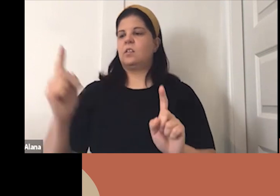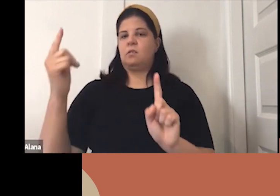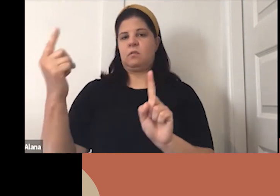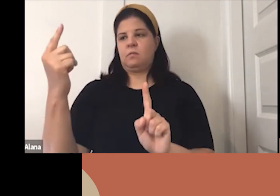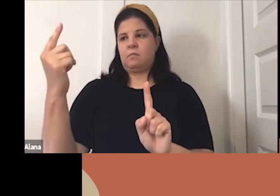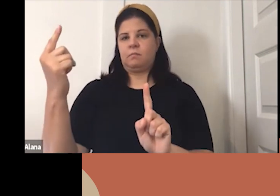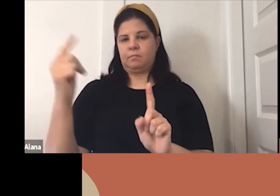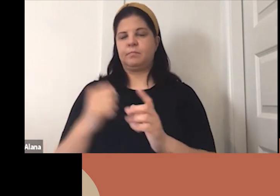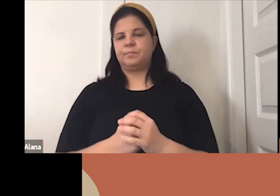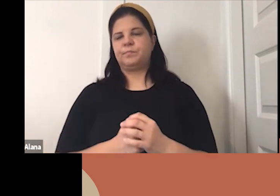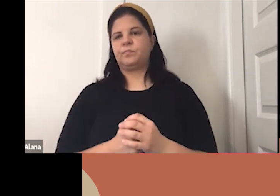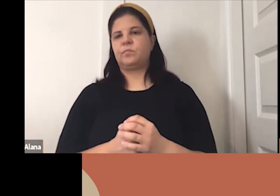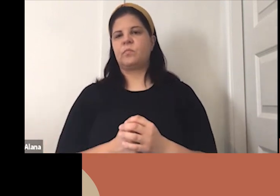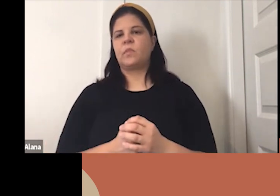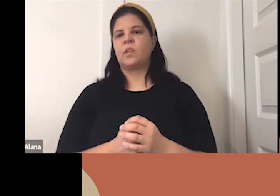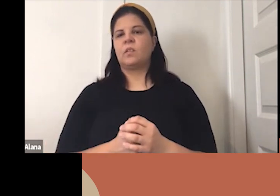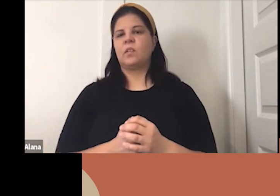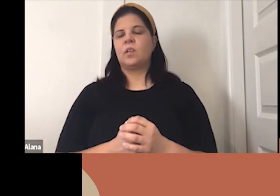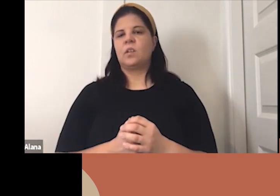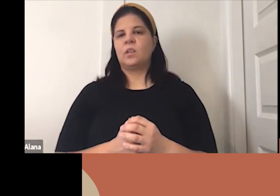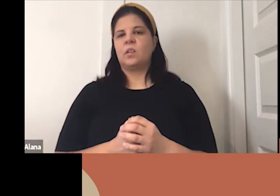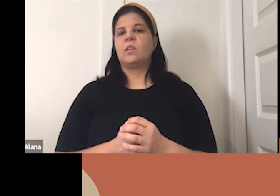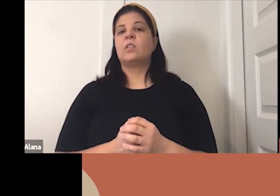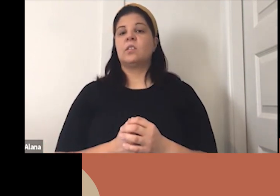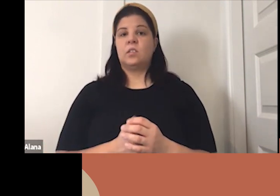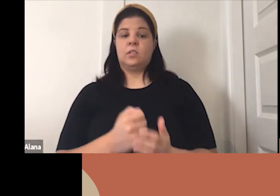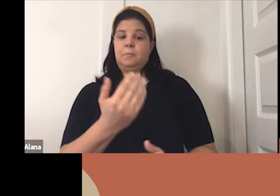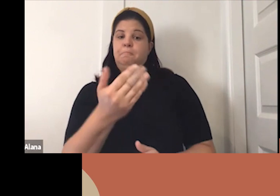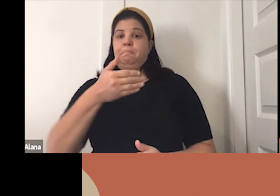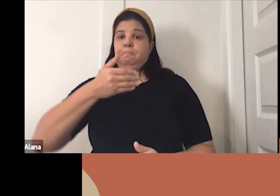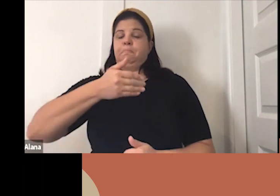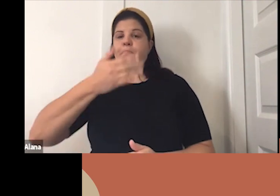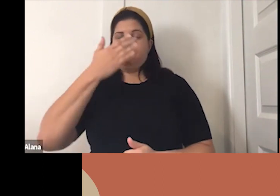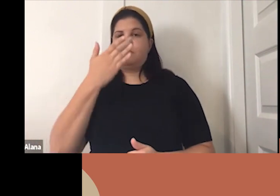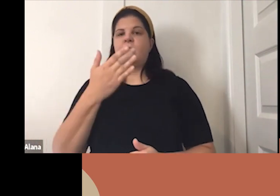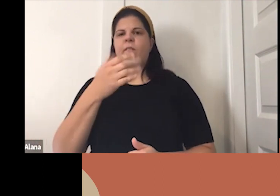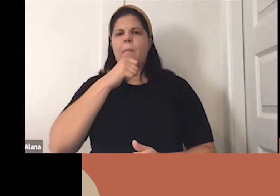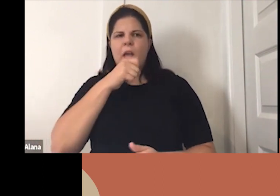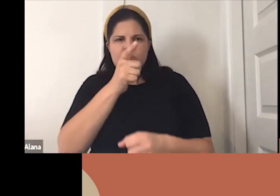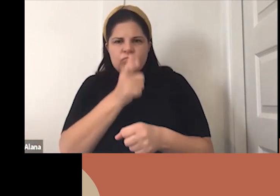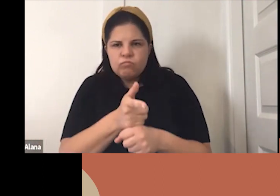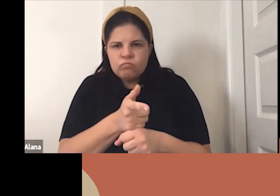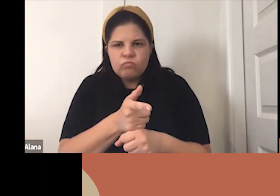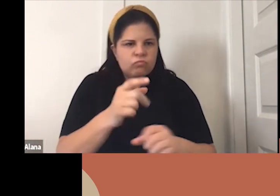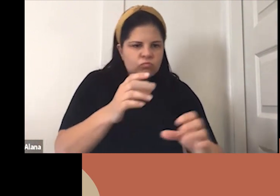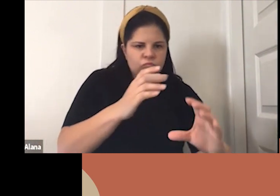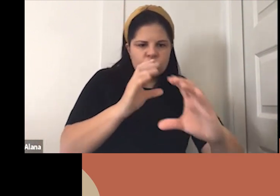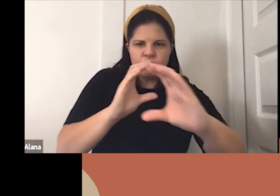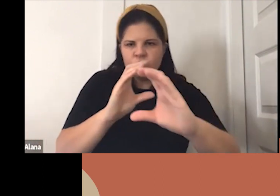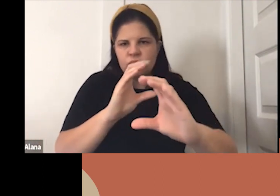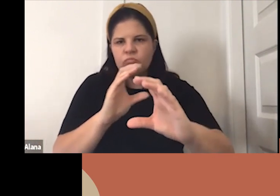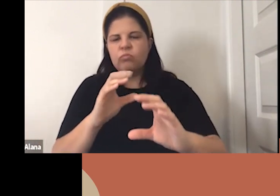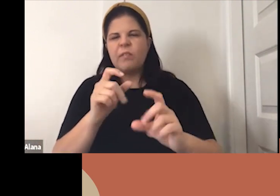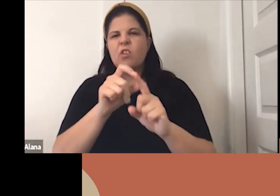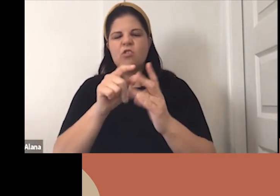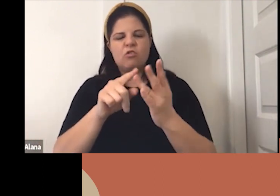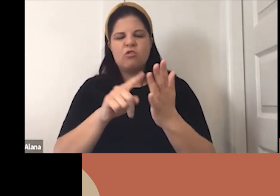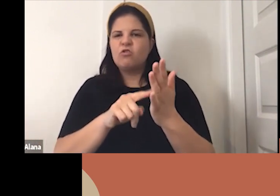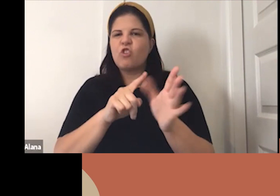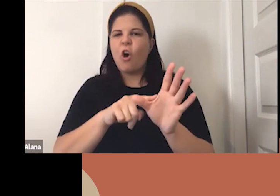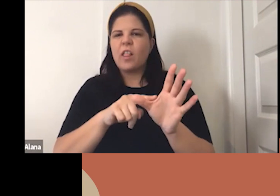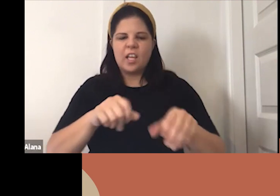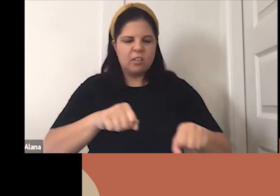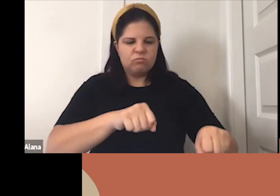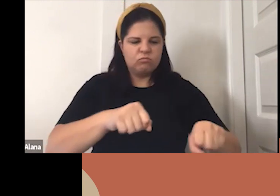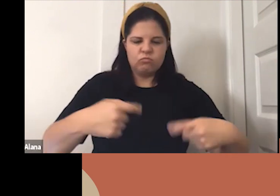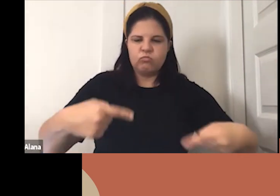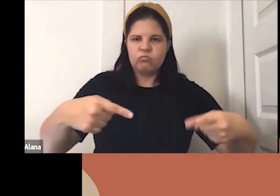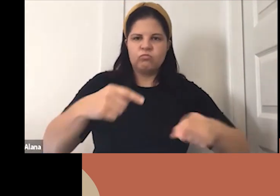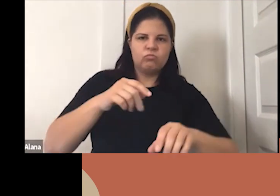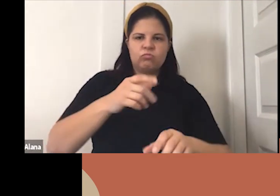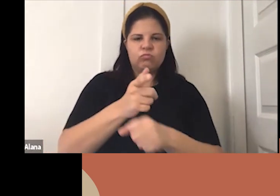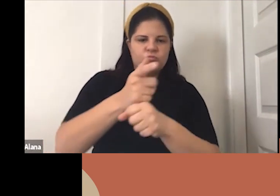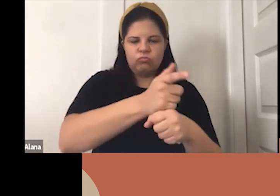In the foreground a cameraman is positioning a film camera on a dolly before us.